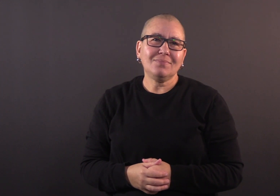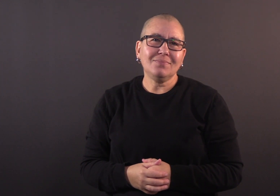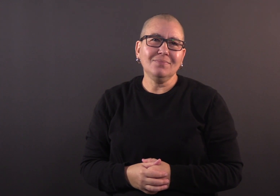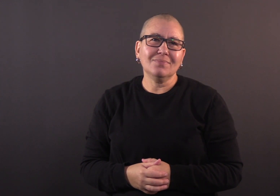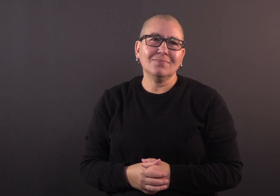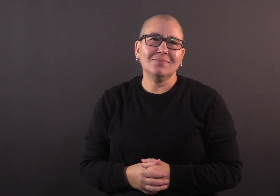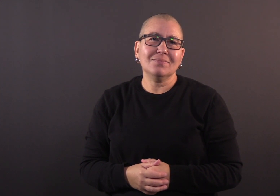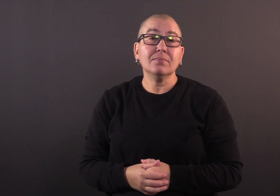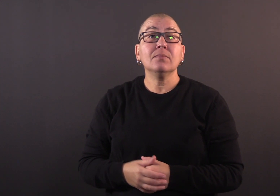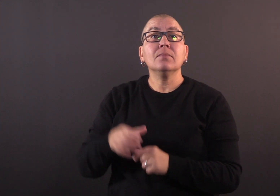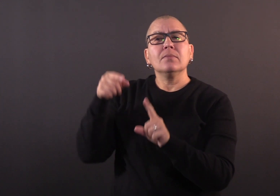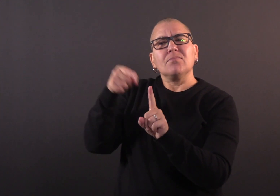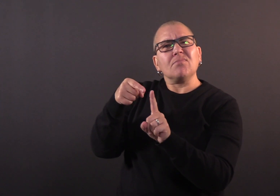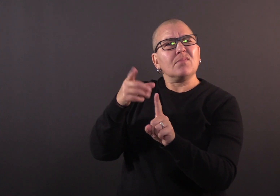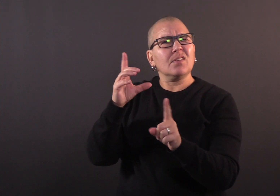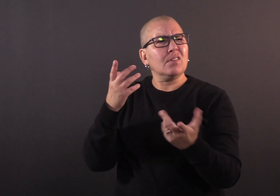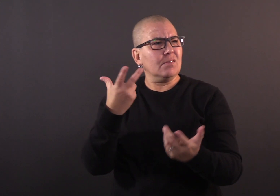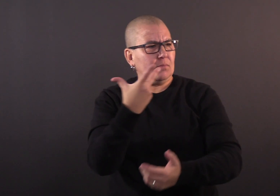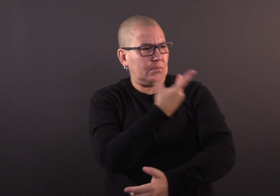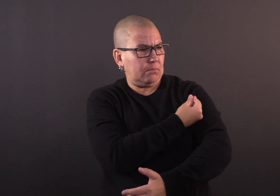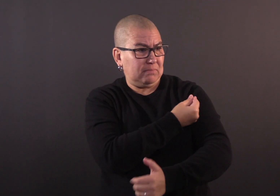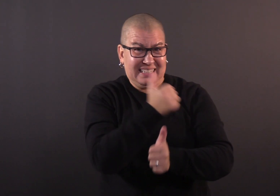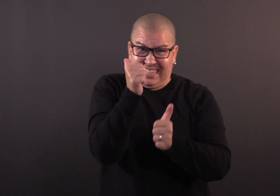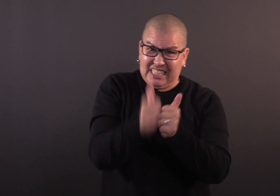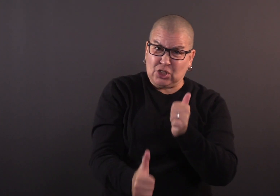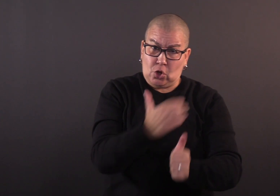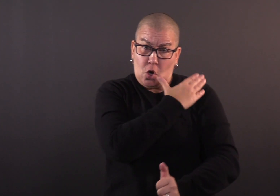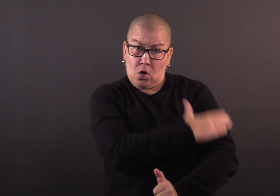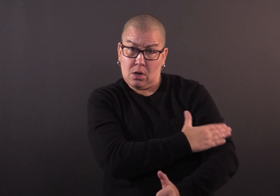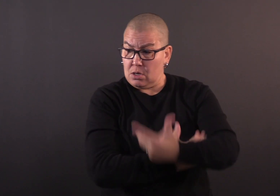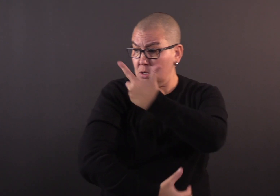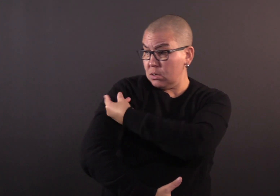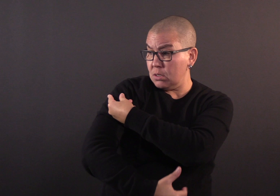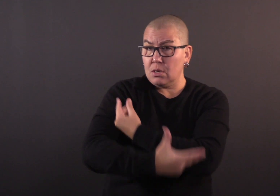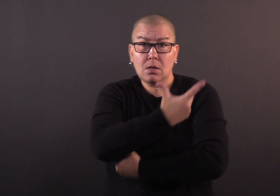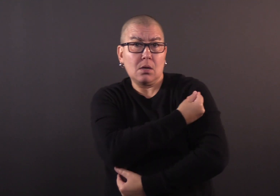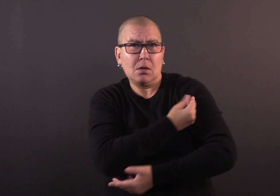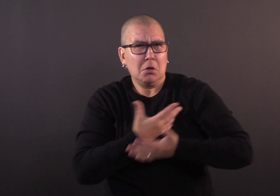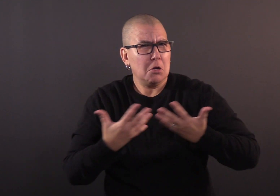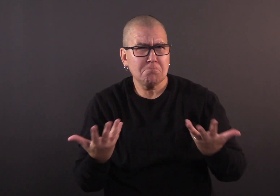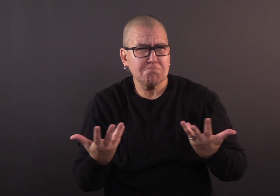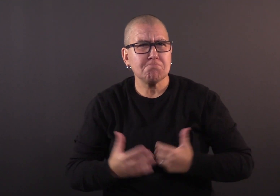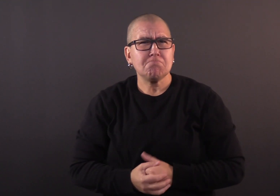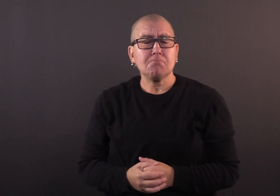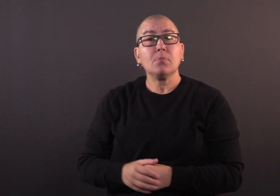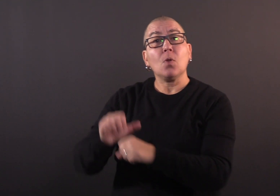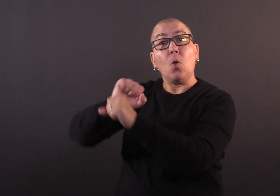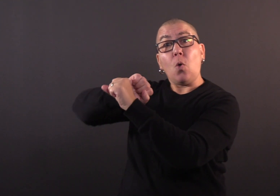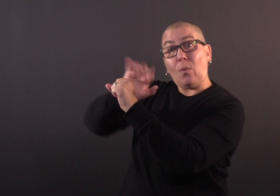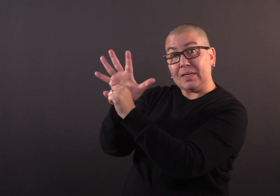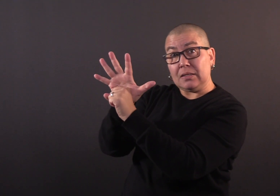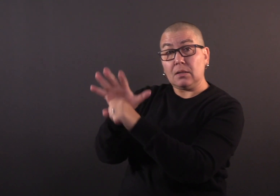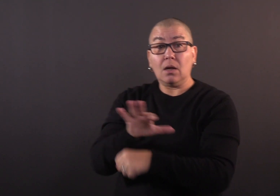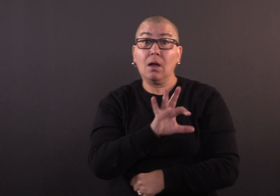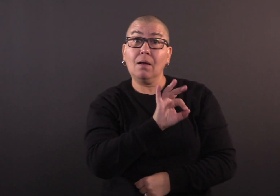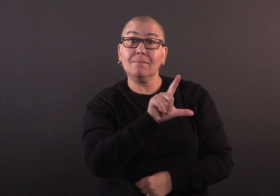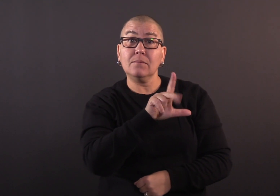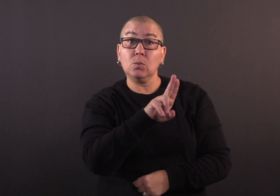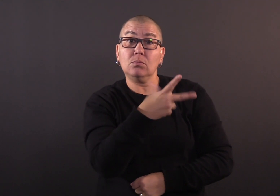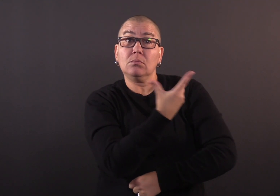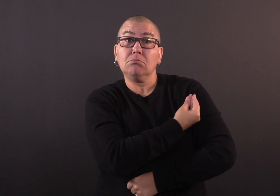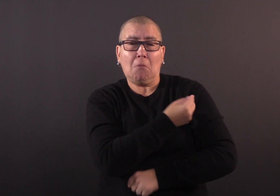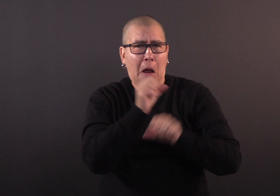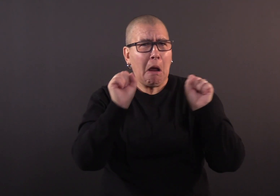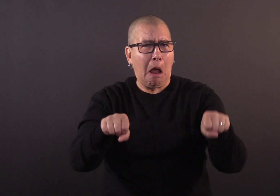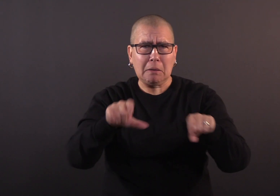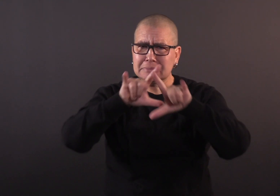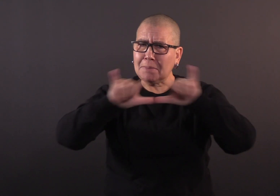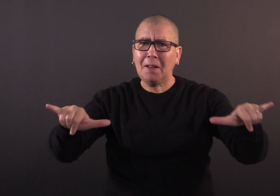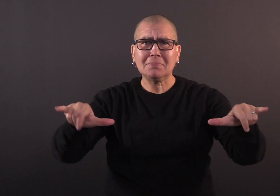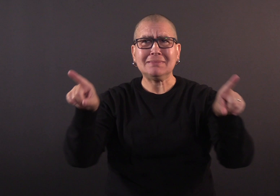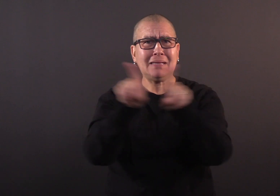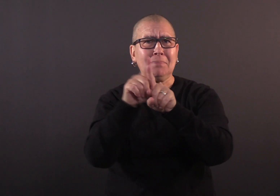might be more comfortable to get a shot in each arm rather than getting both in the same arm.